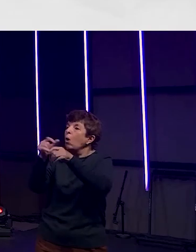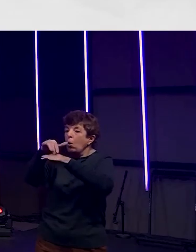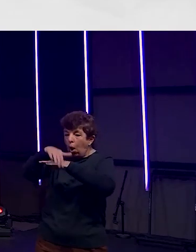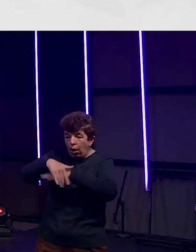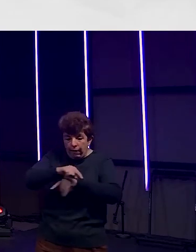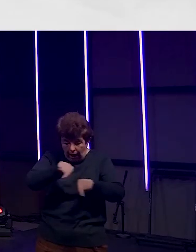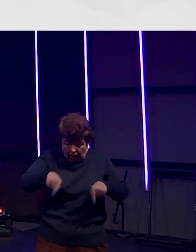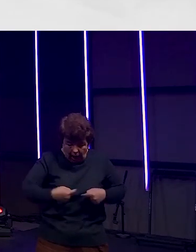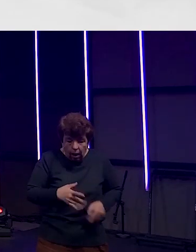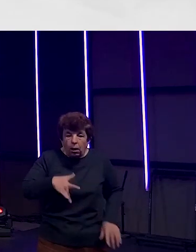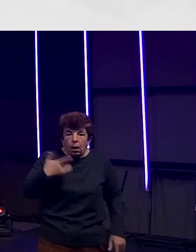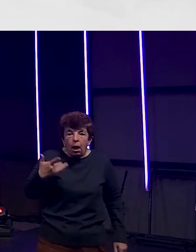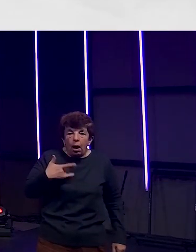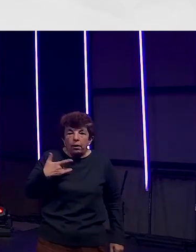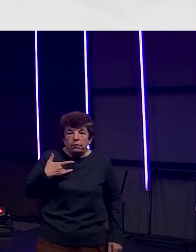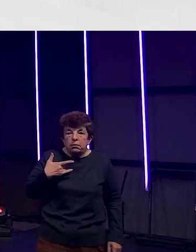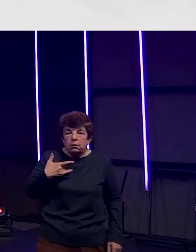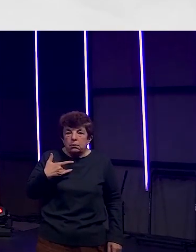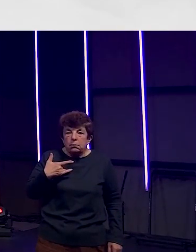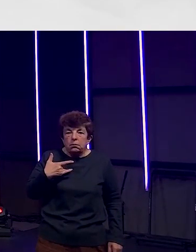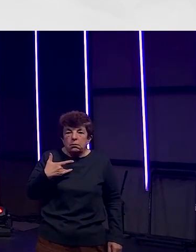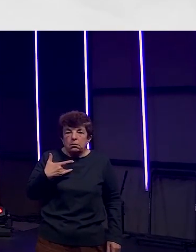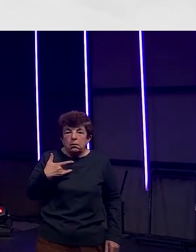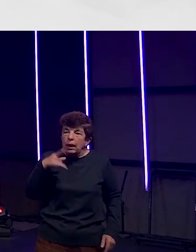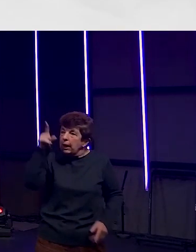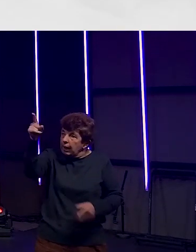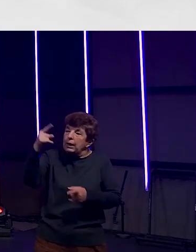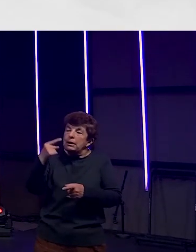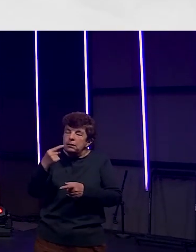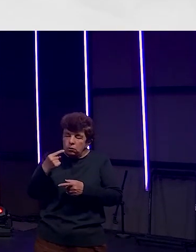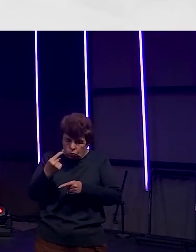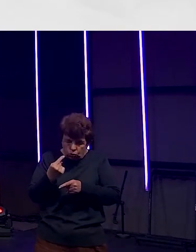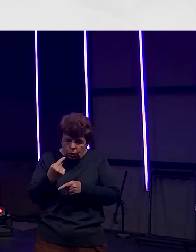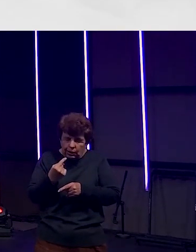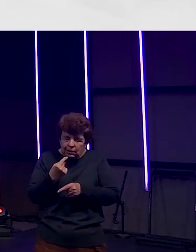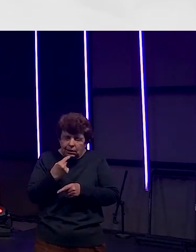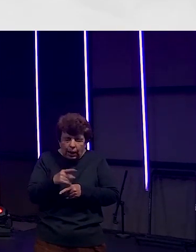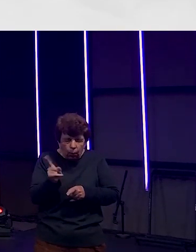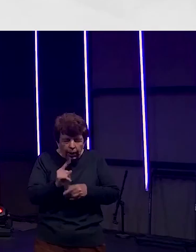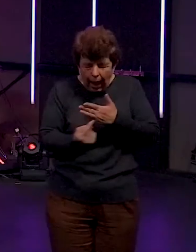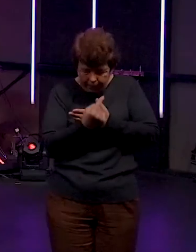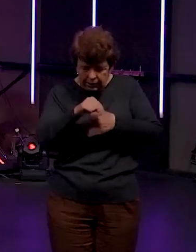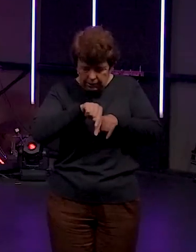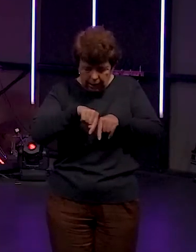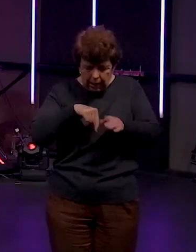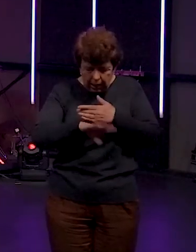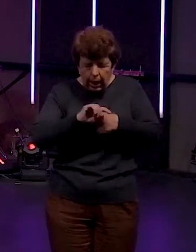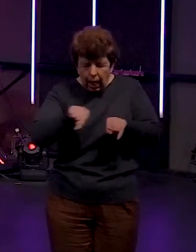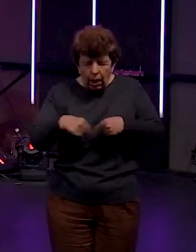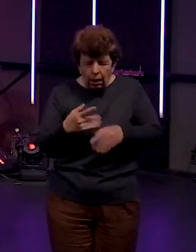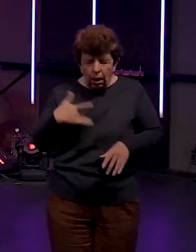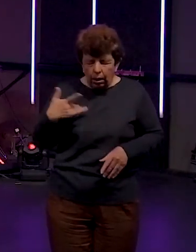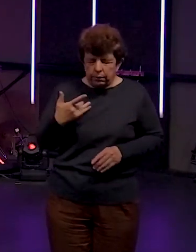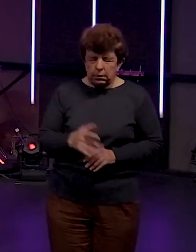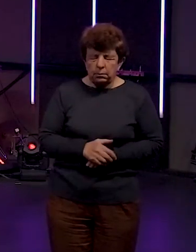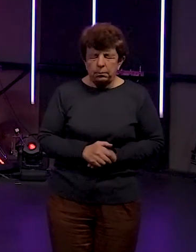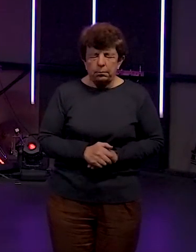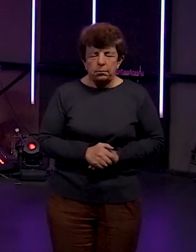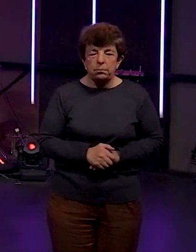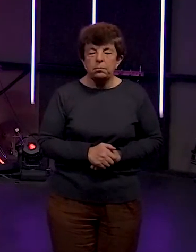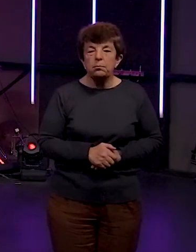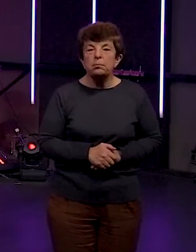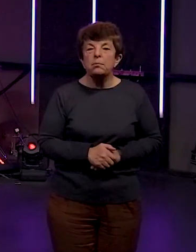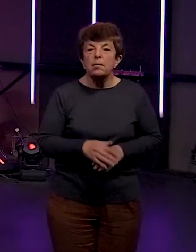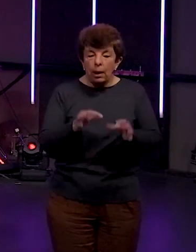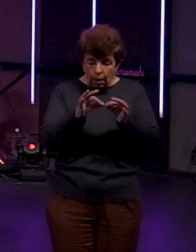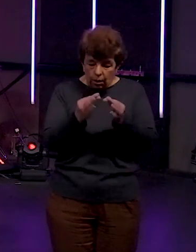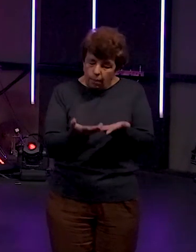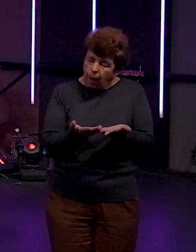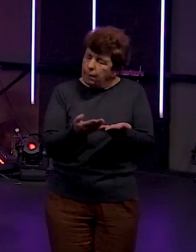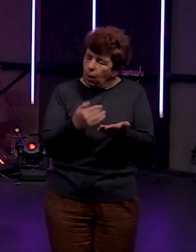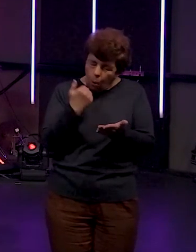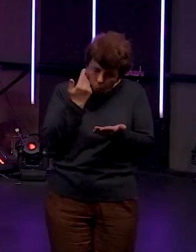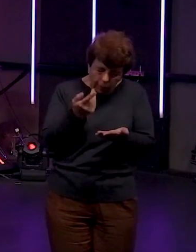God having a say in our life. In fact the Bible continually always points to this